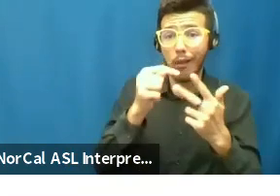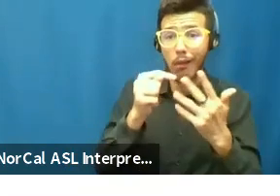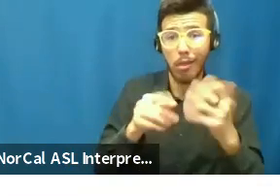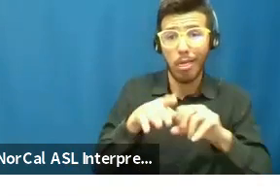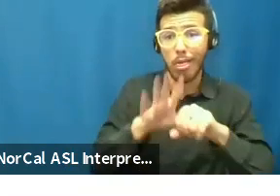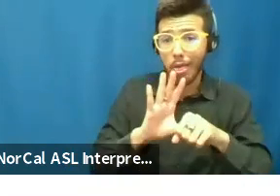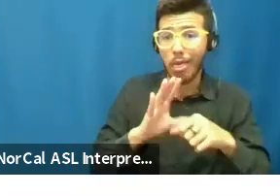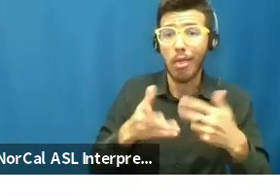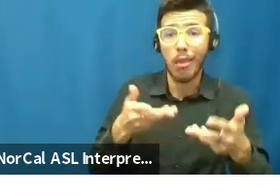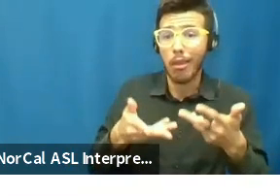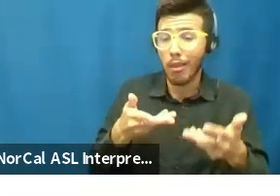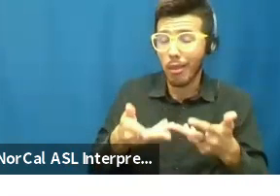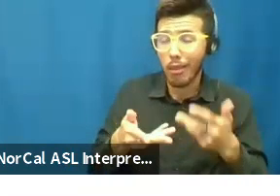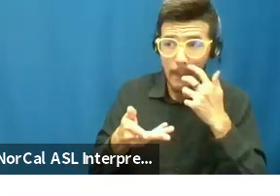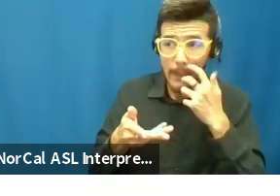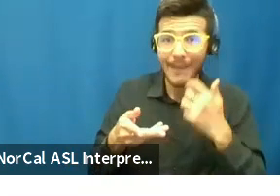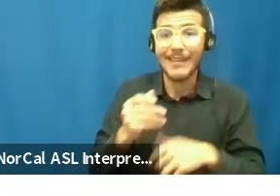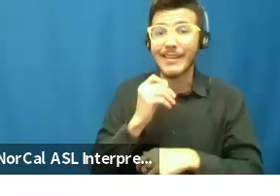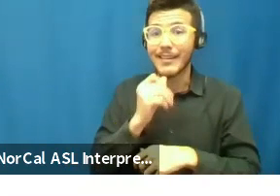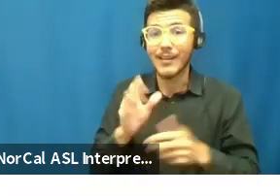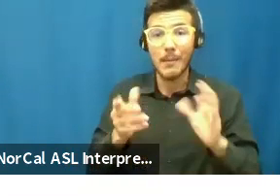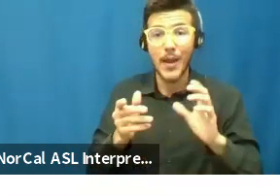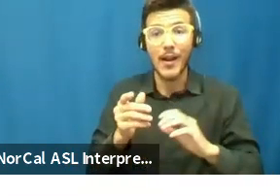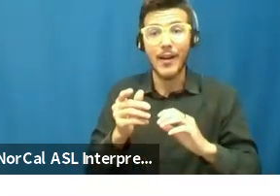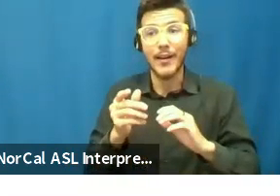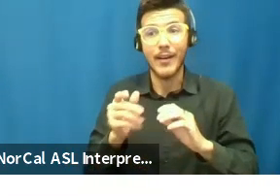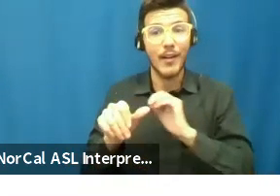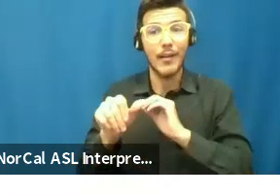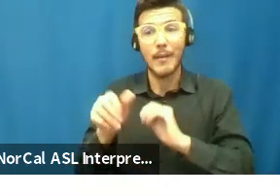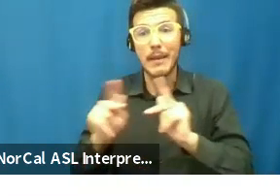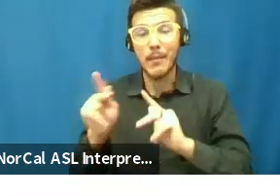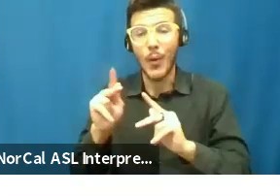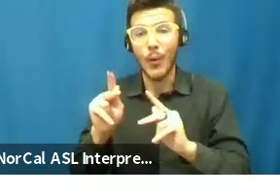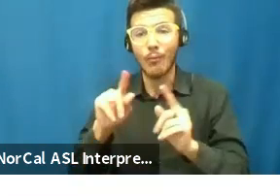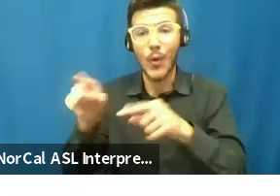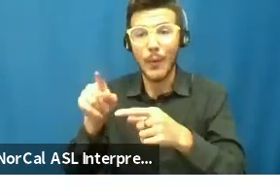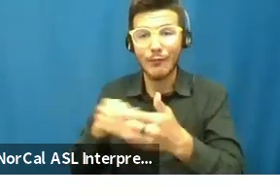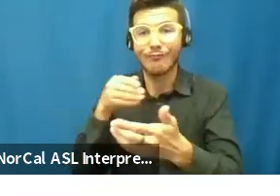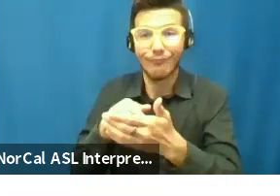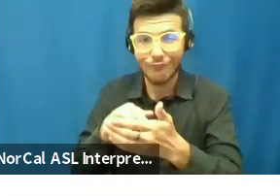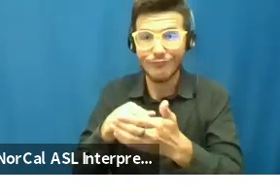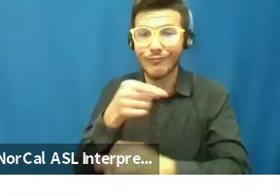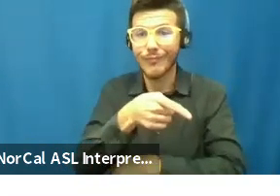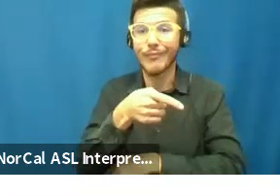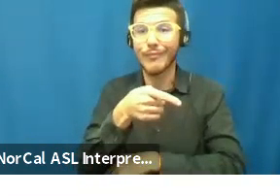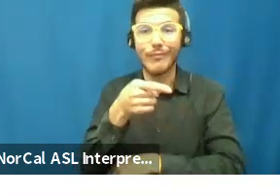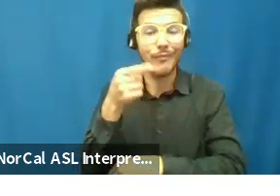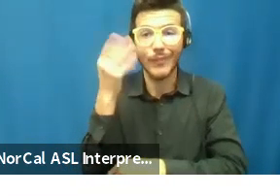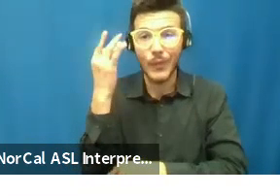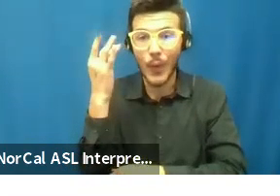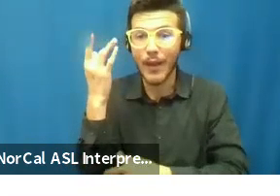and filing a lawsuit or a federal complaint about them, because again, they want to say,